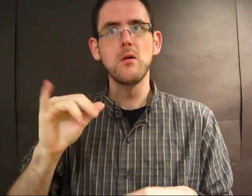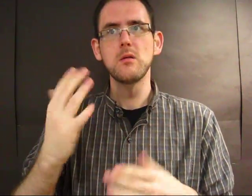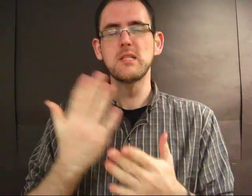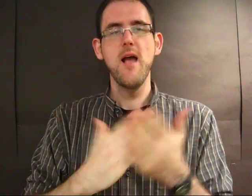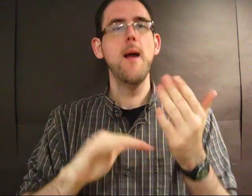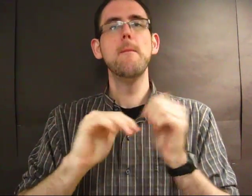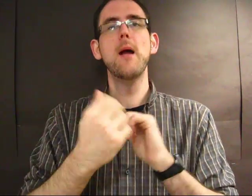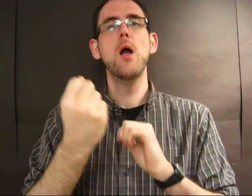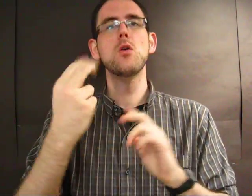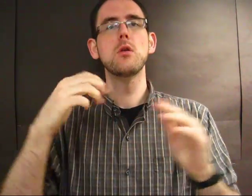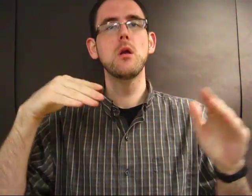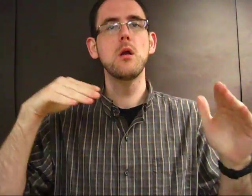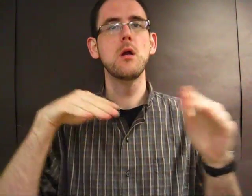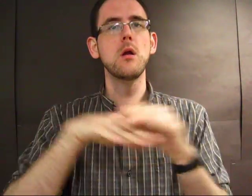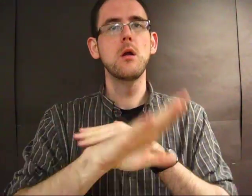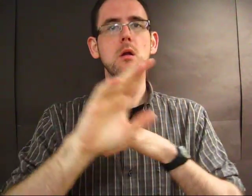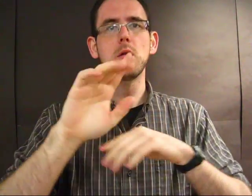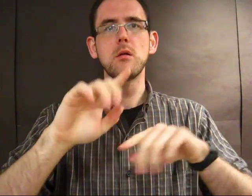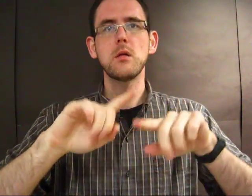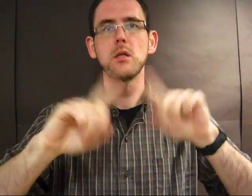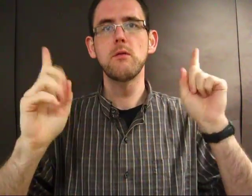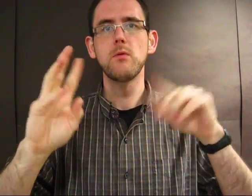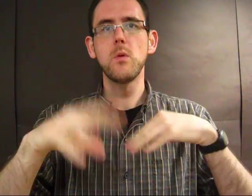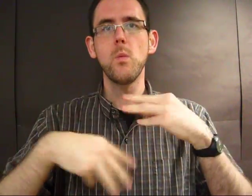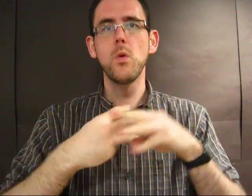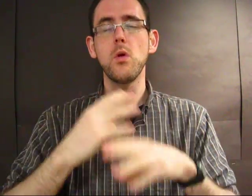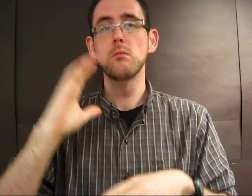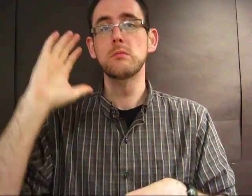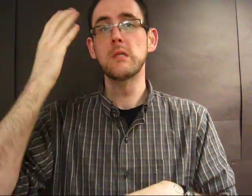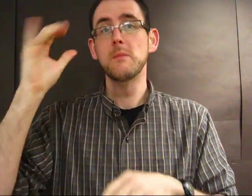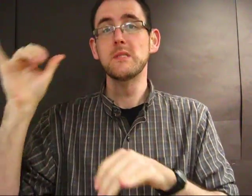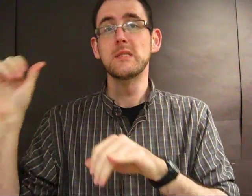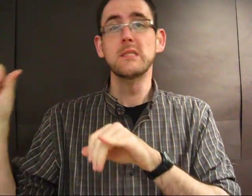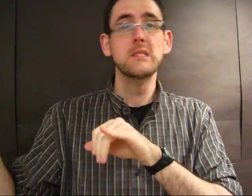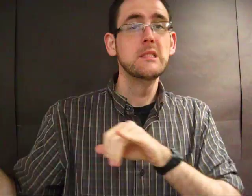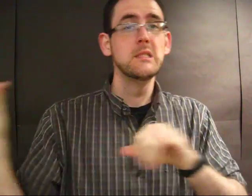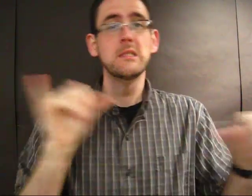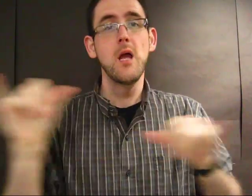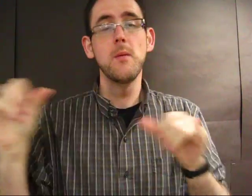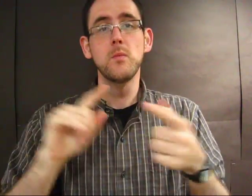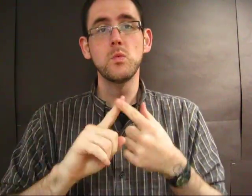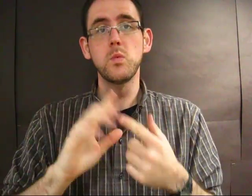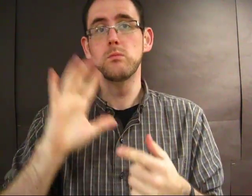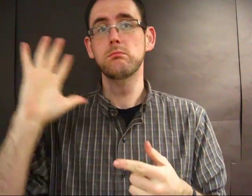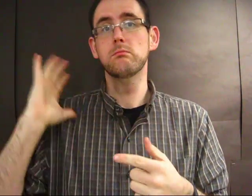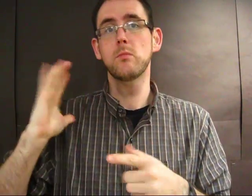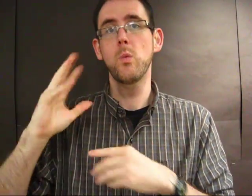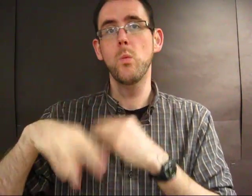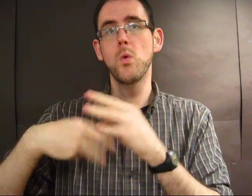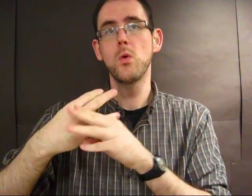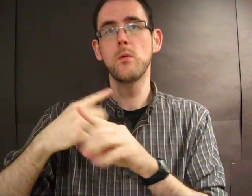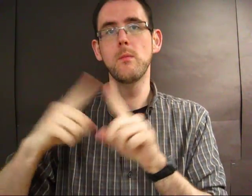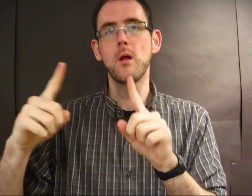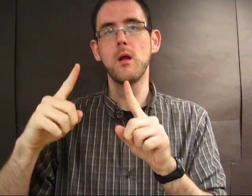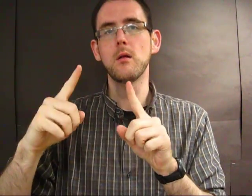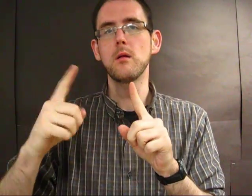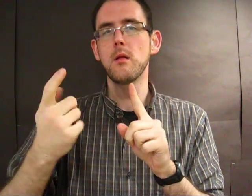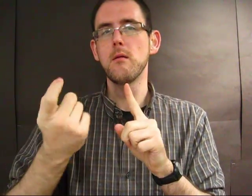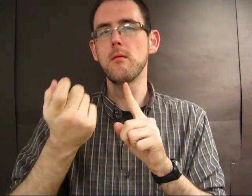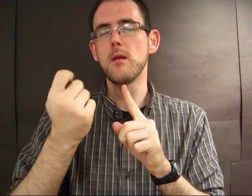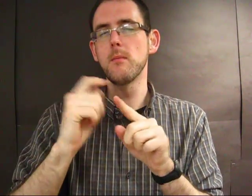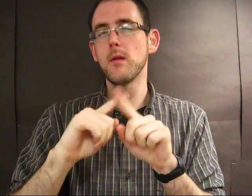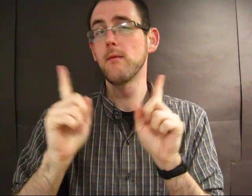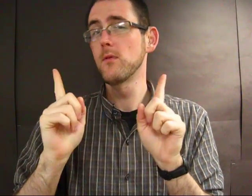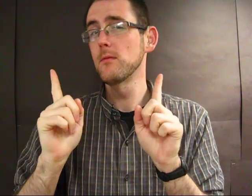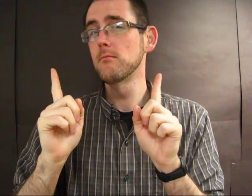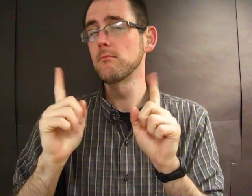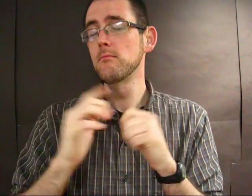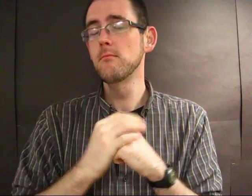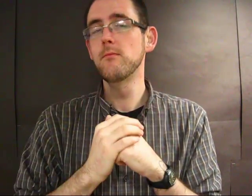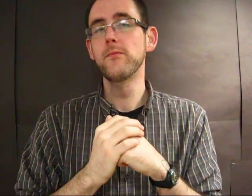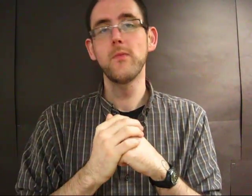She realizes that she's somehow slipped into another world that's very similar to the world she's just left. Just a little different.